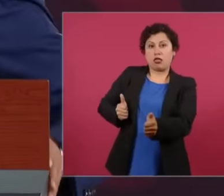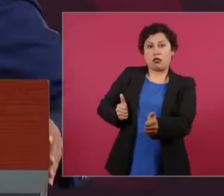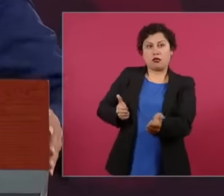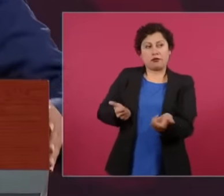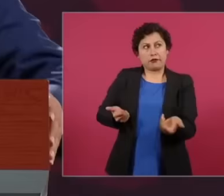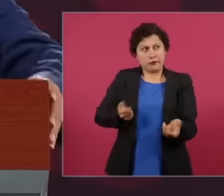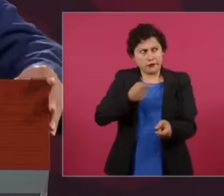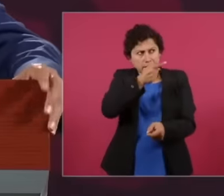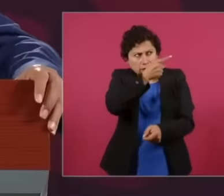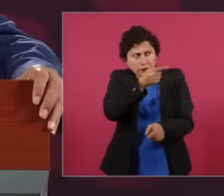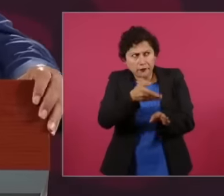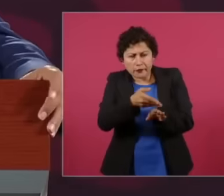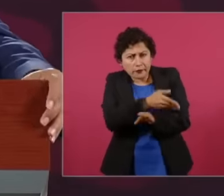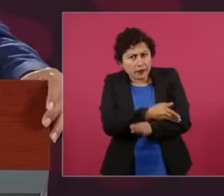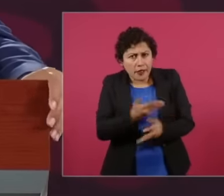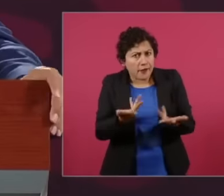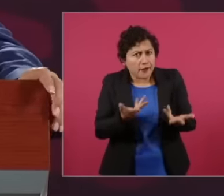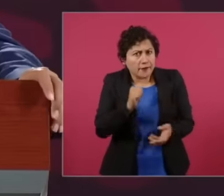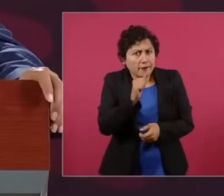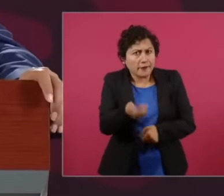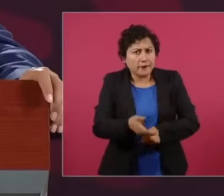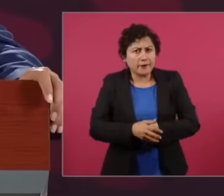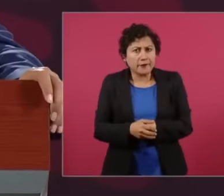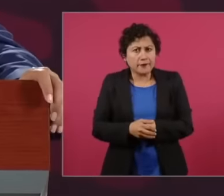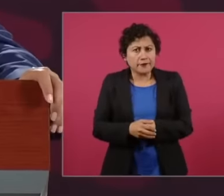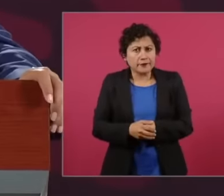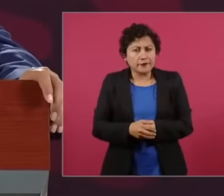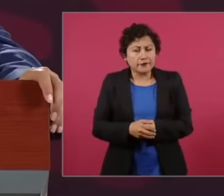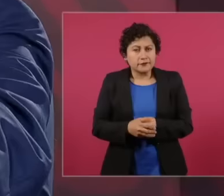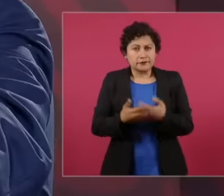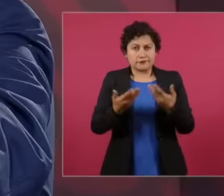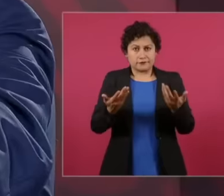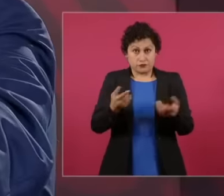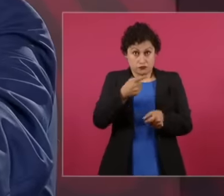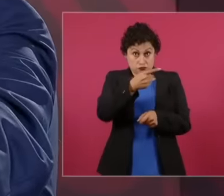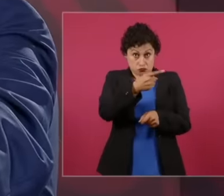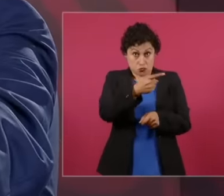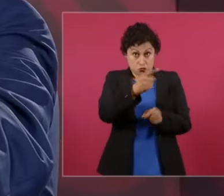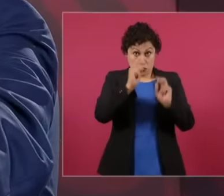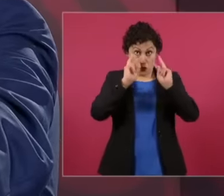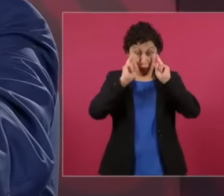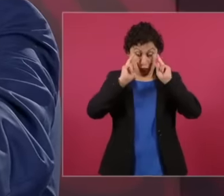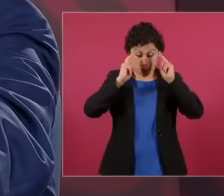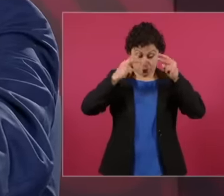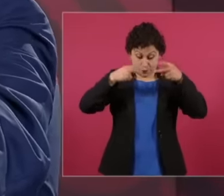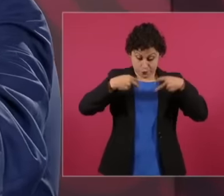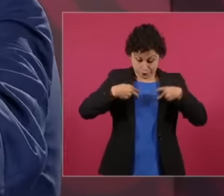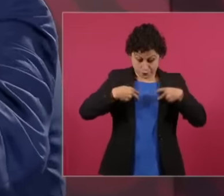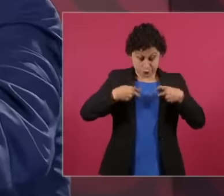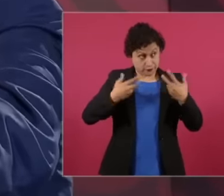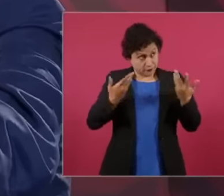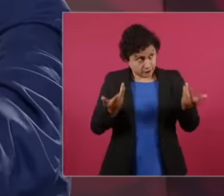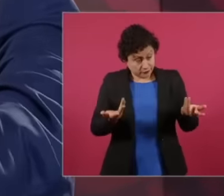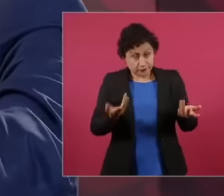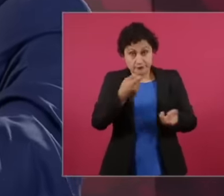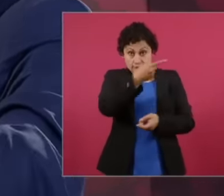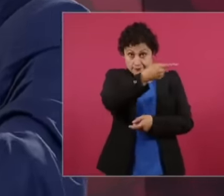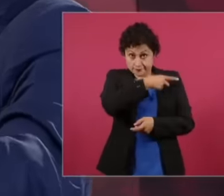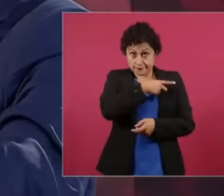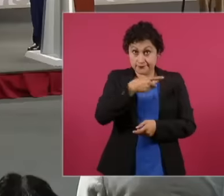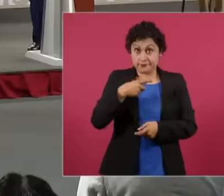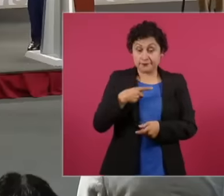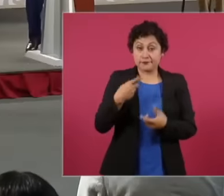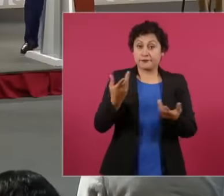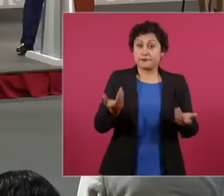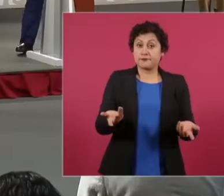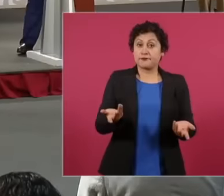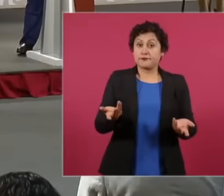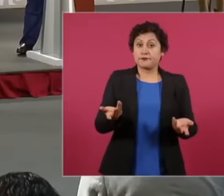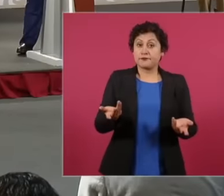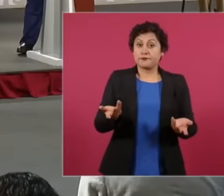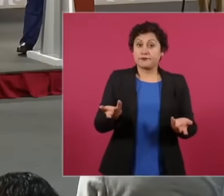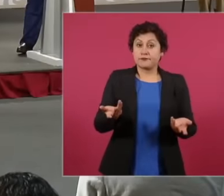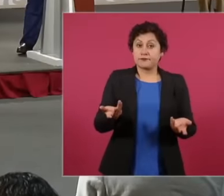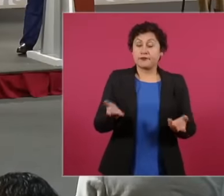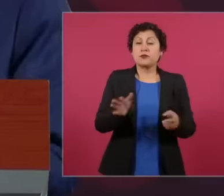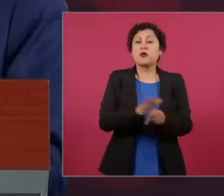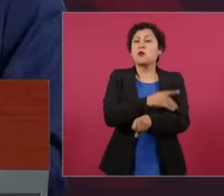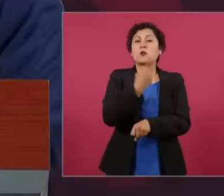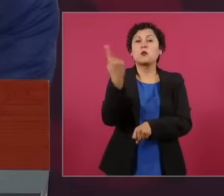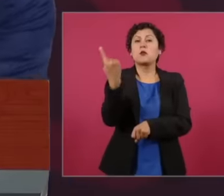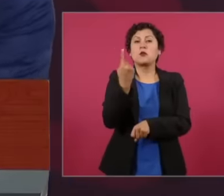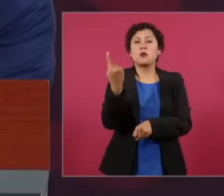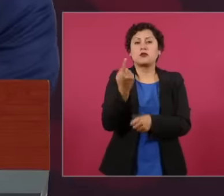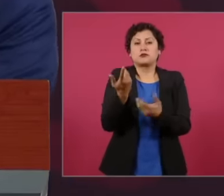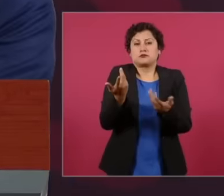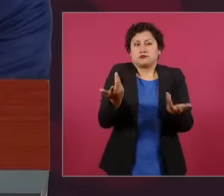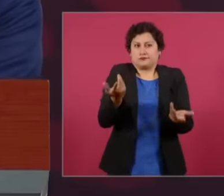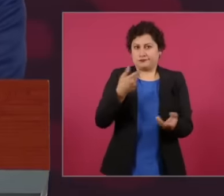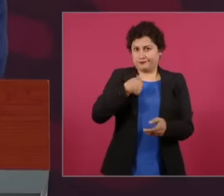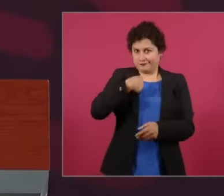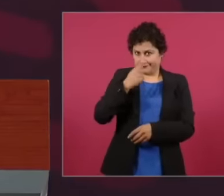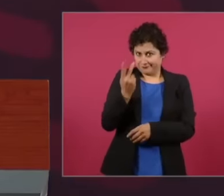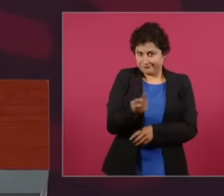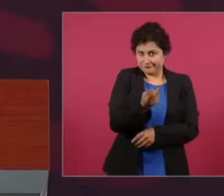self-criticism, what was the point? What did you say I would support? to